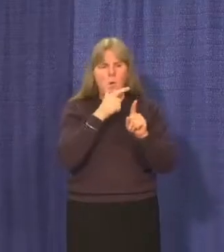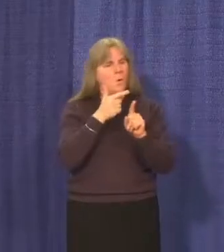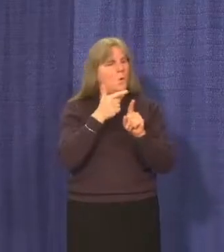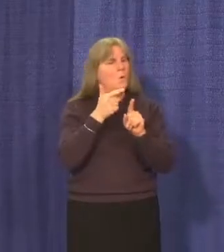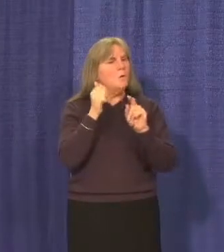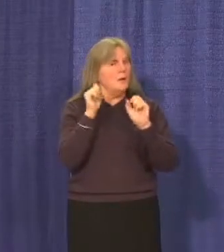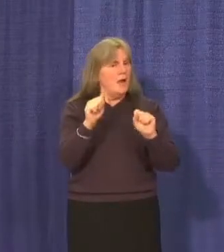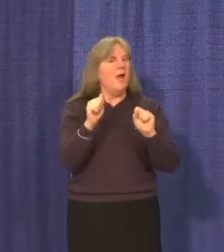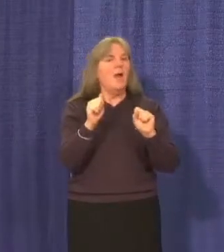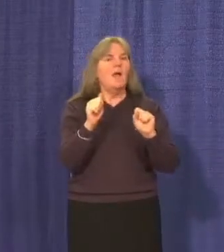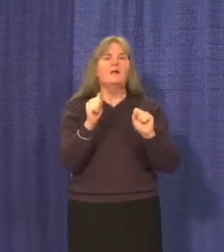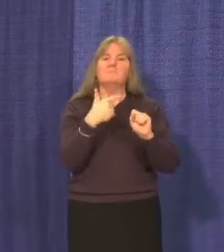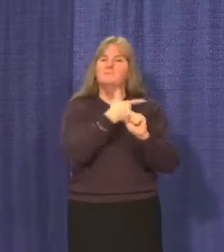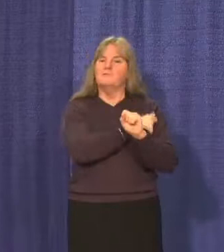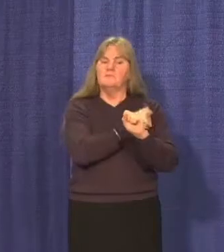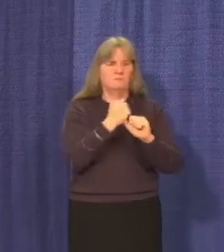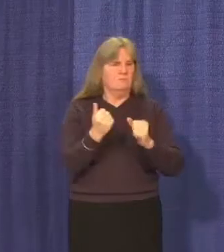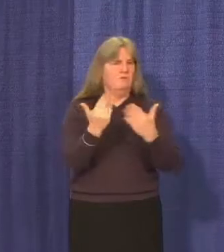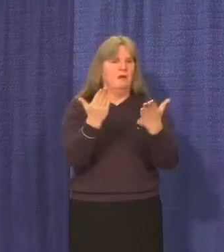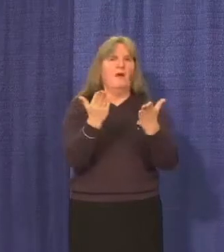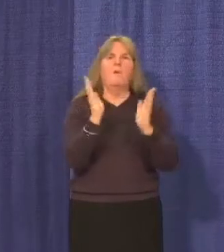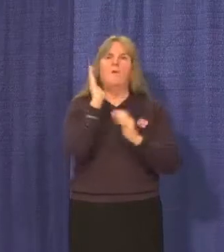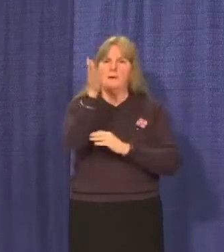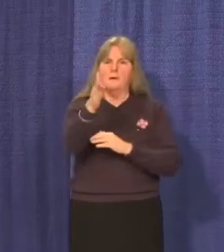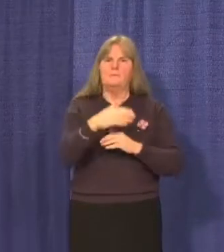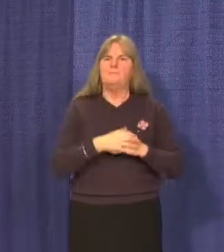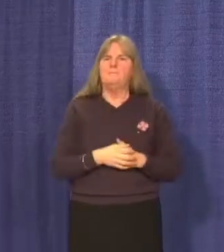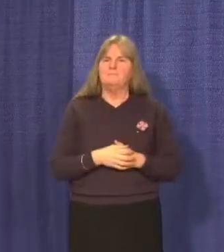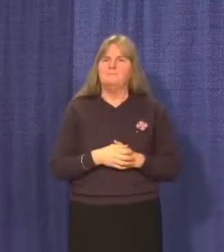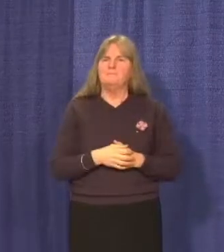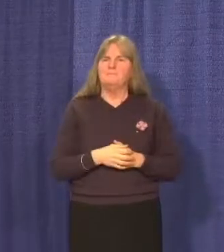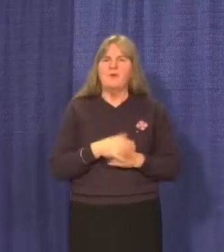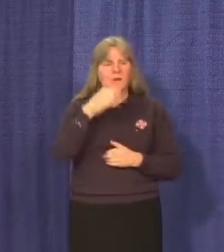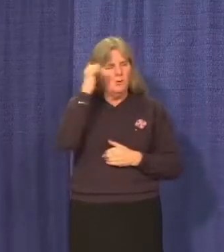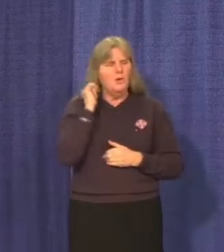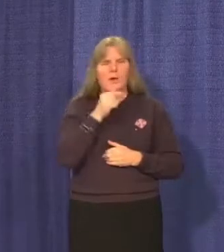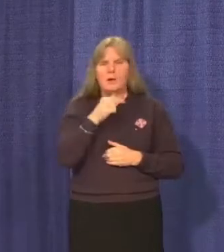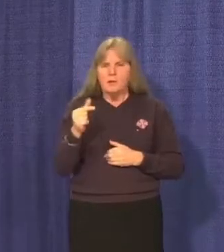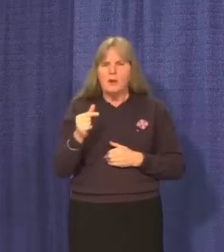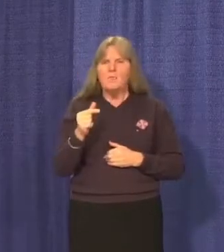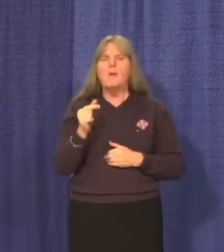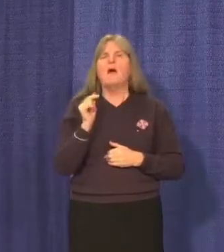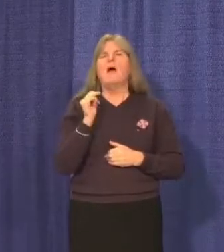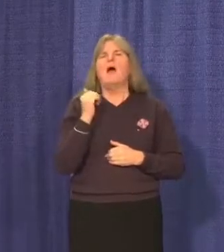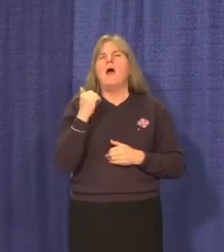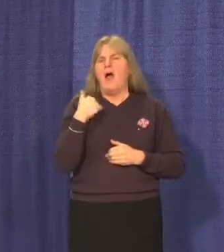everyone who is eligible to get vaccinated when your turn come. 'S Yukon government will share